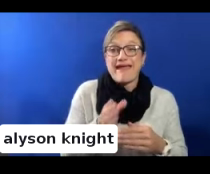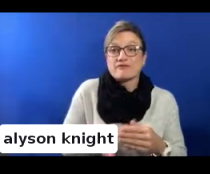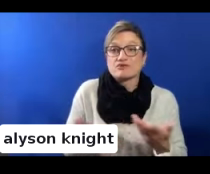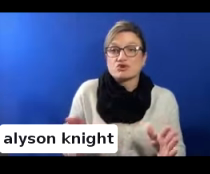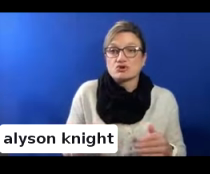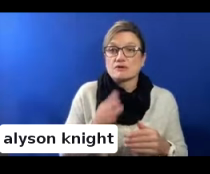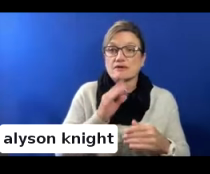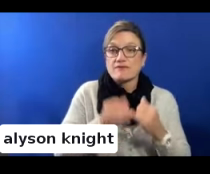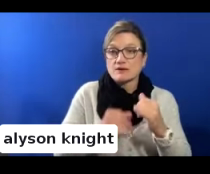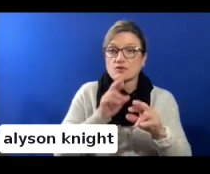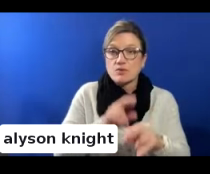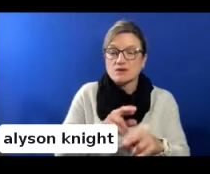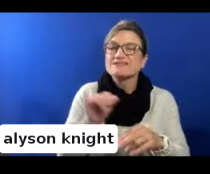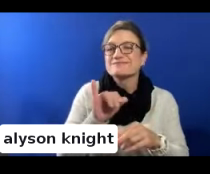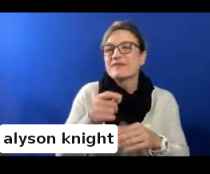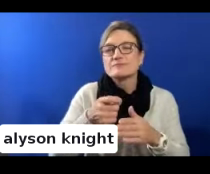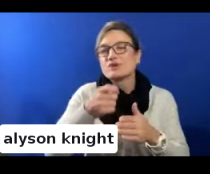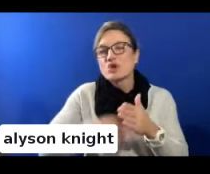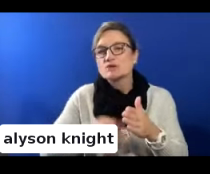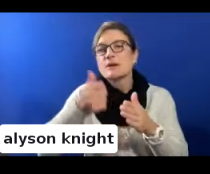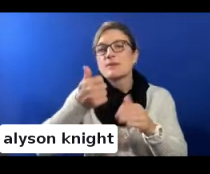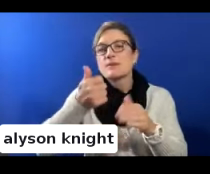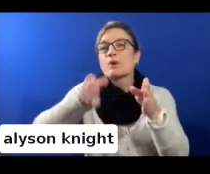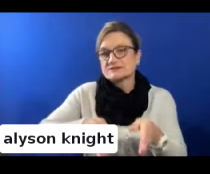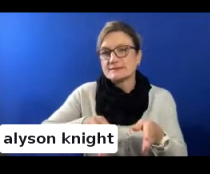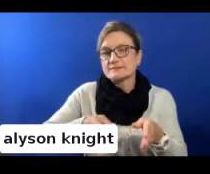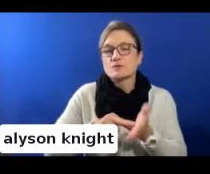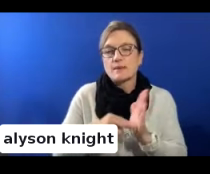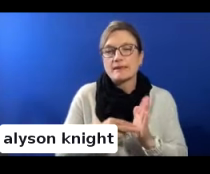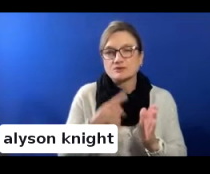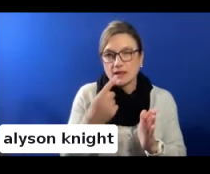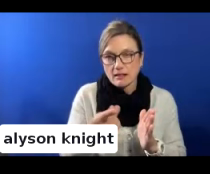Cost per person, is what I meant to say.